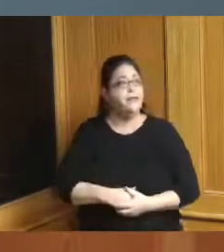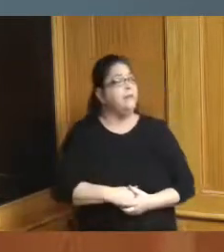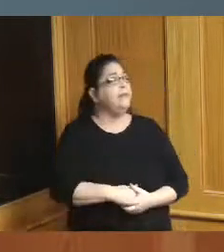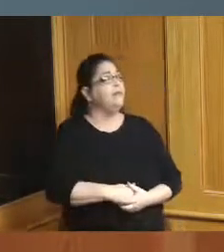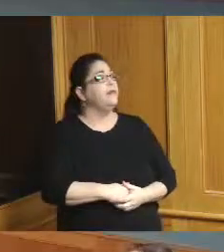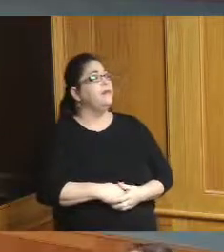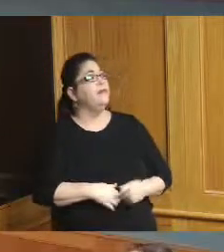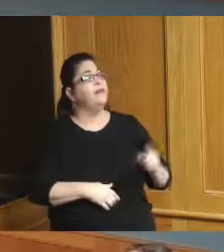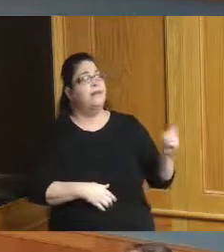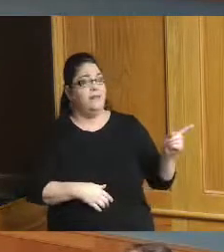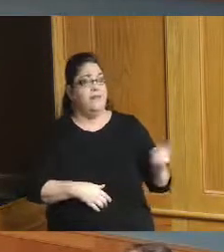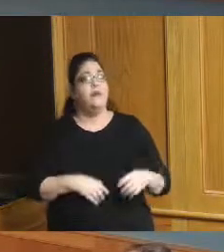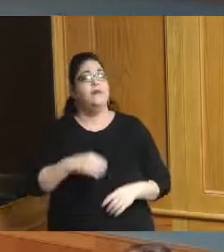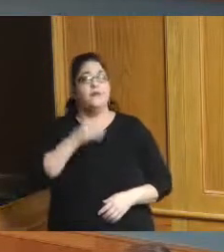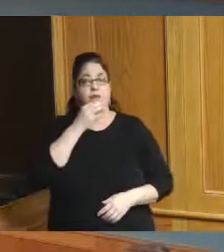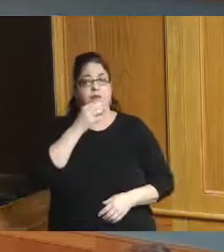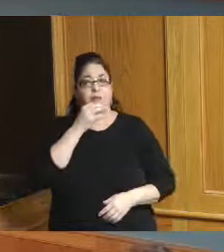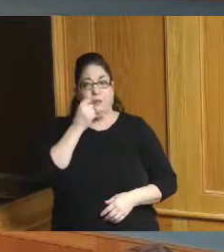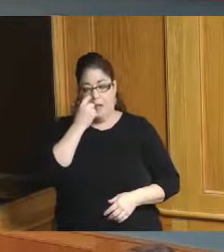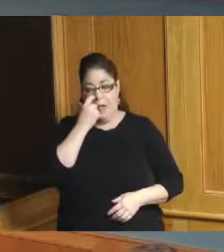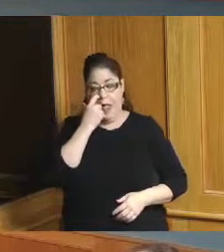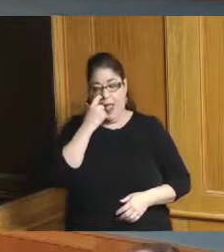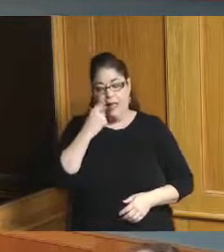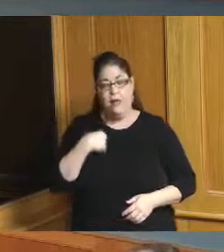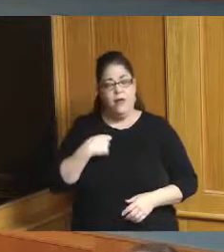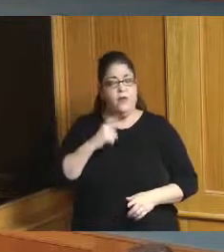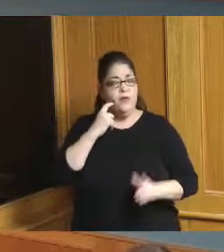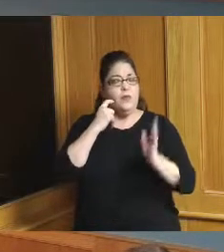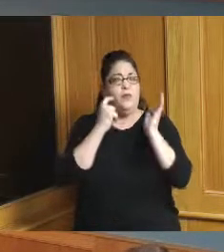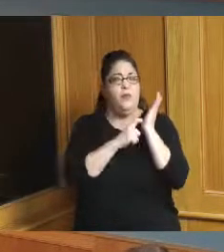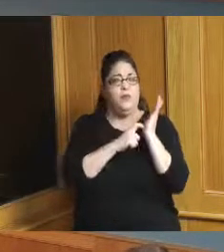one thing that really struck out to me is the idea of how do we how do we and I'm